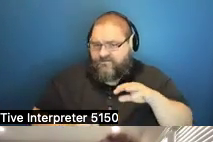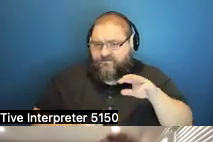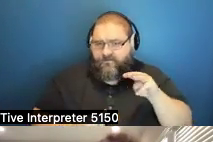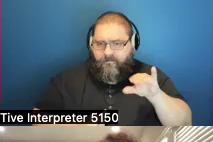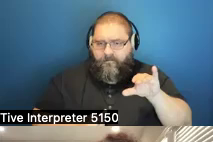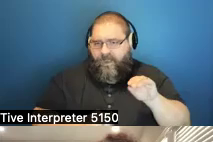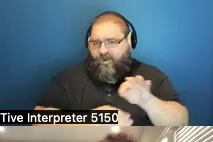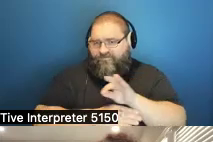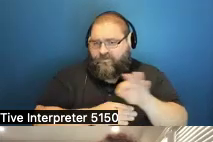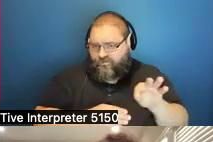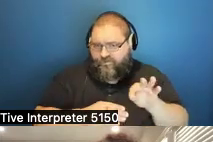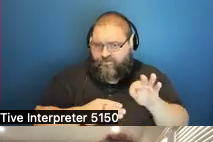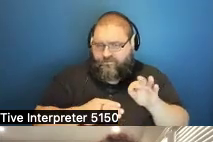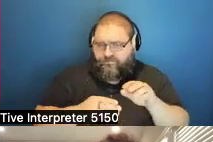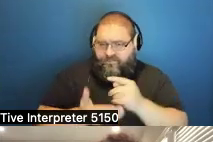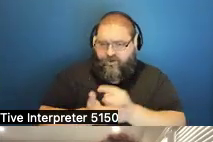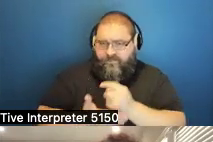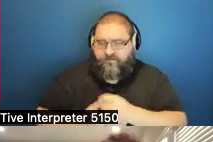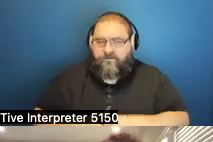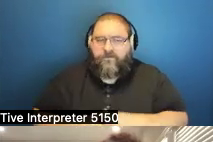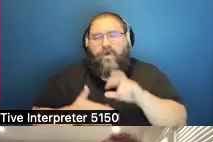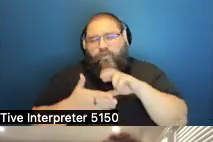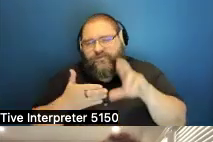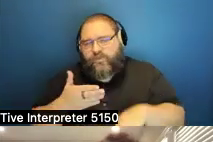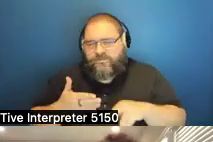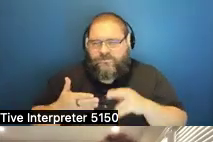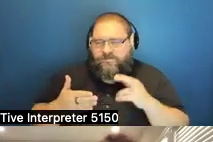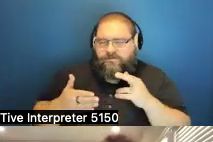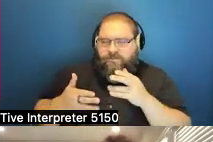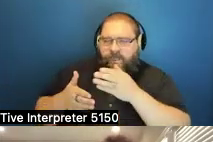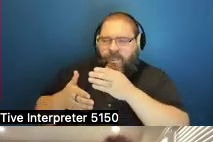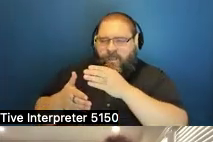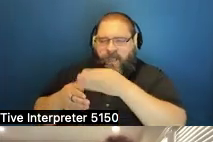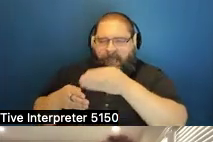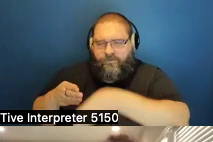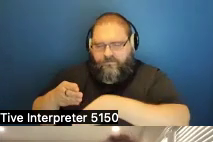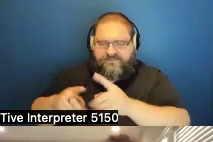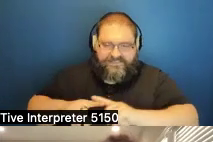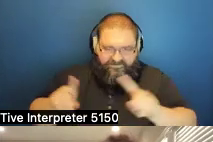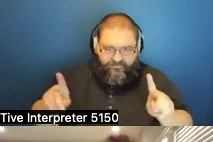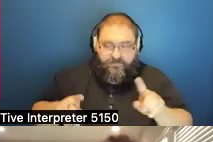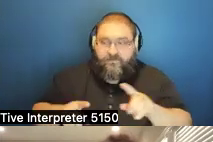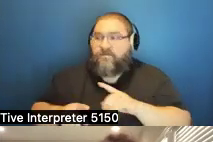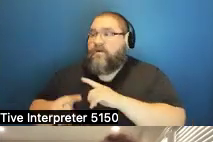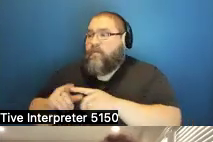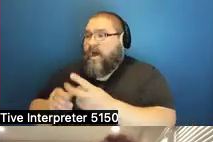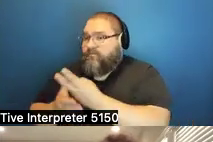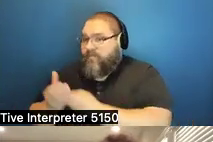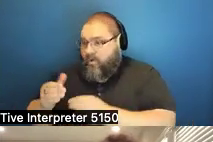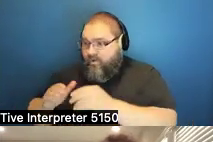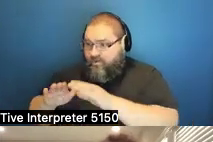19:49:43 The go… can improve the breathing patterns.